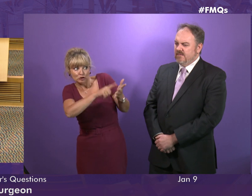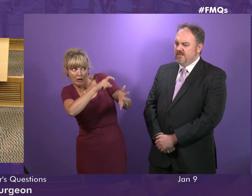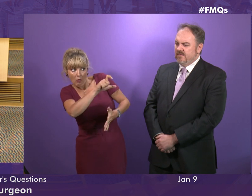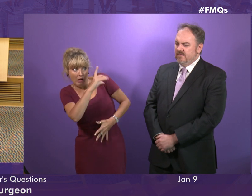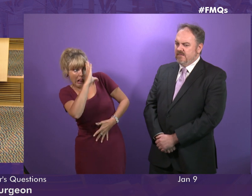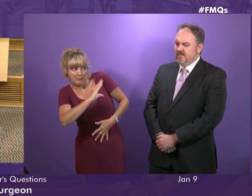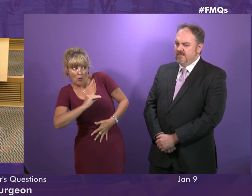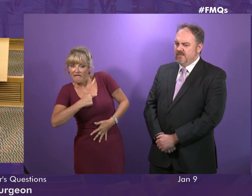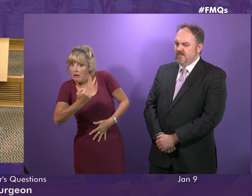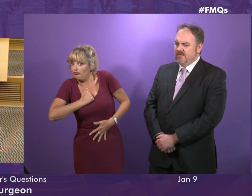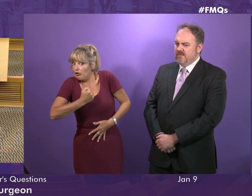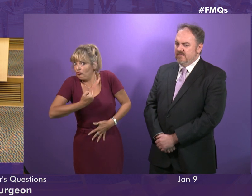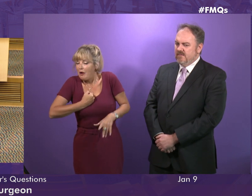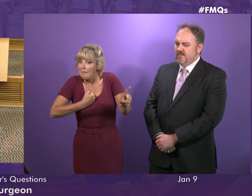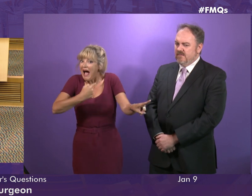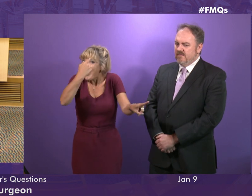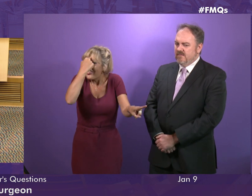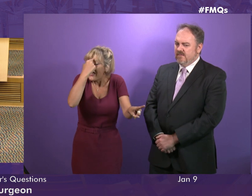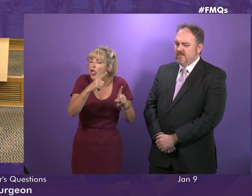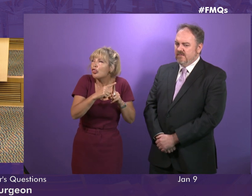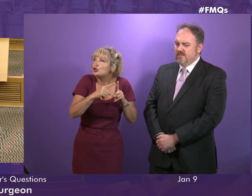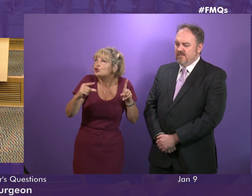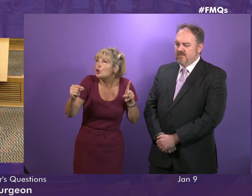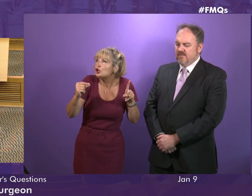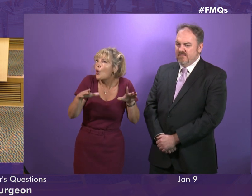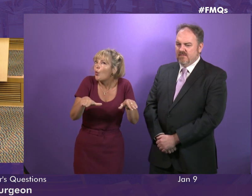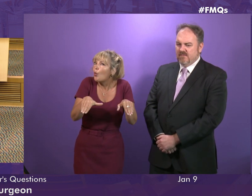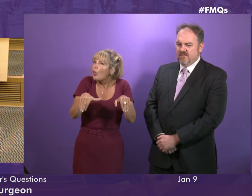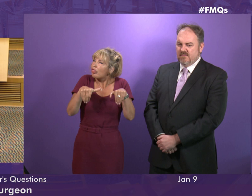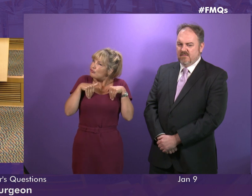correct me if I am getting this wrong—that the Tories withdrew their request for a parliamentary